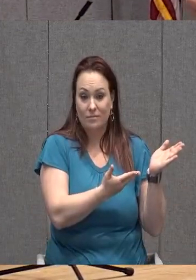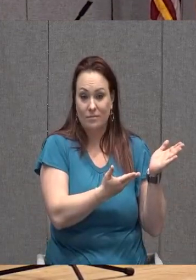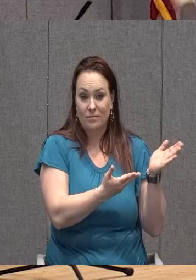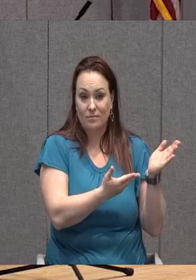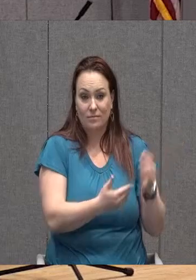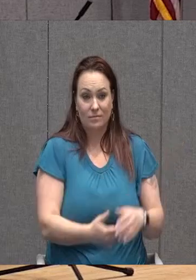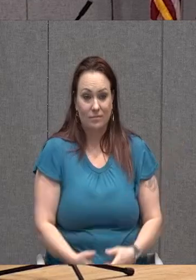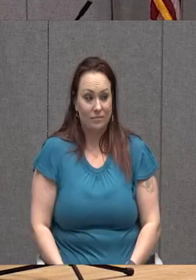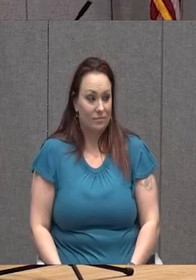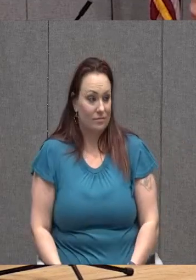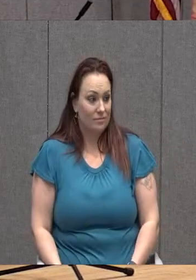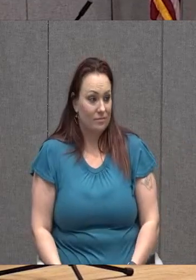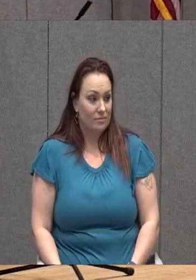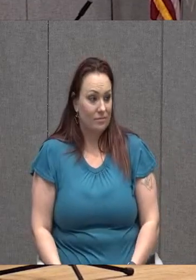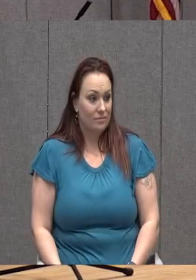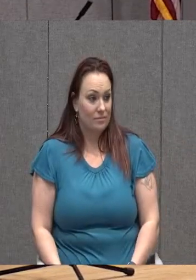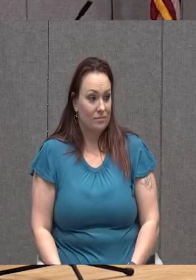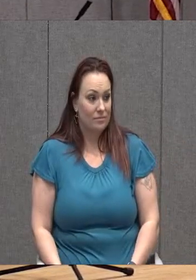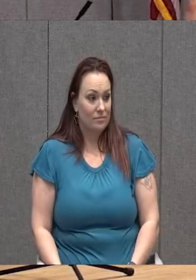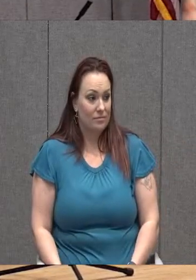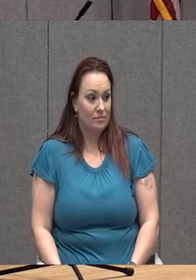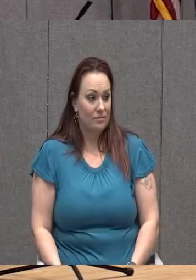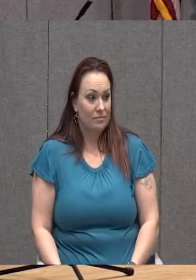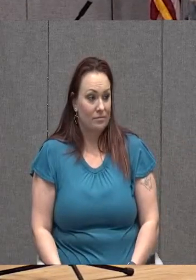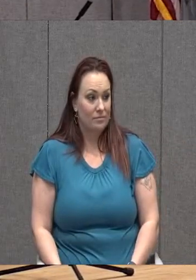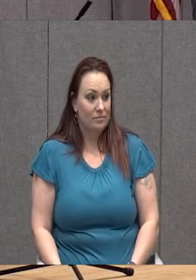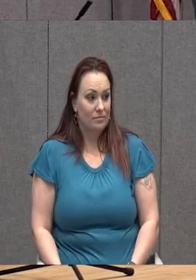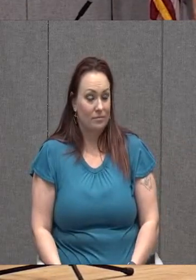(softly tapping footsteps)